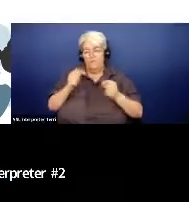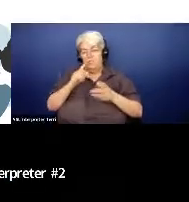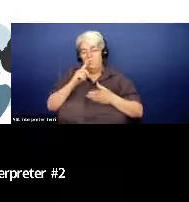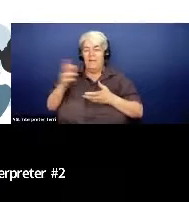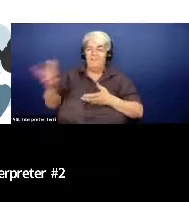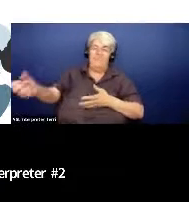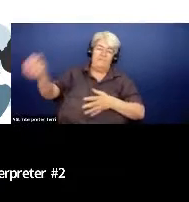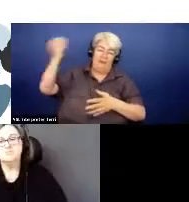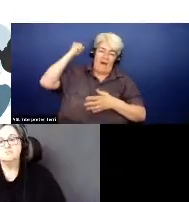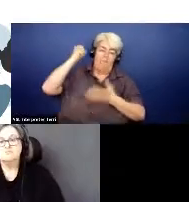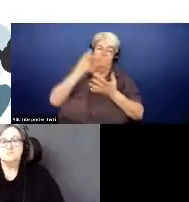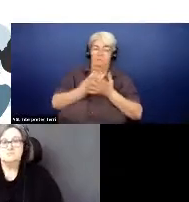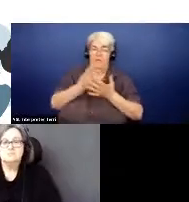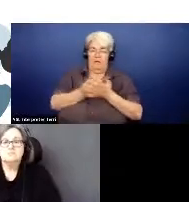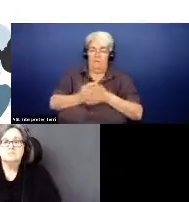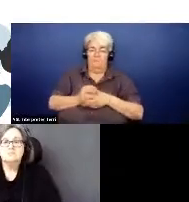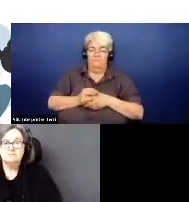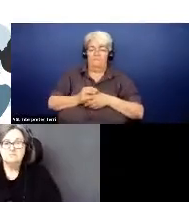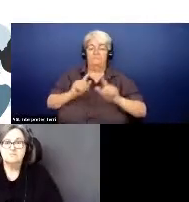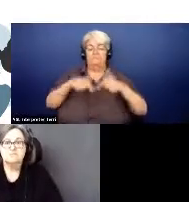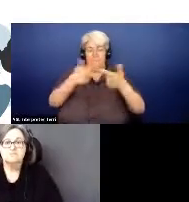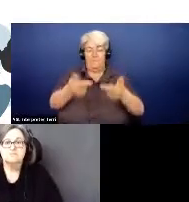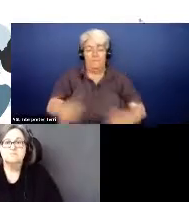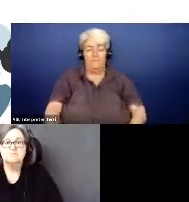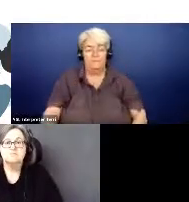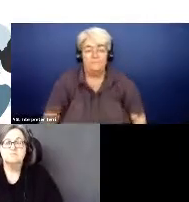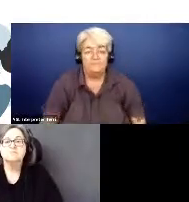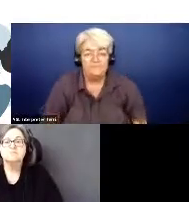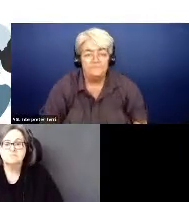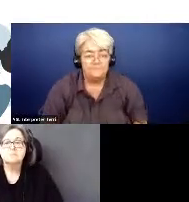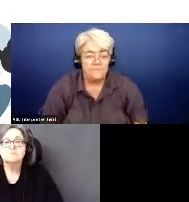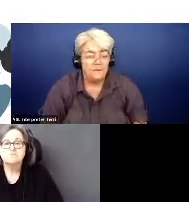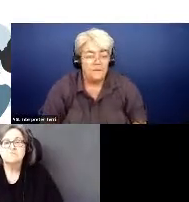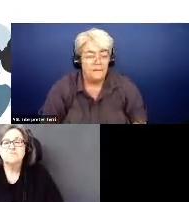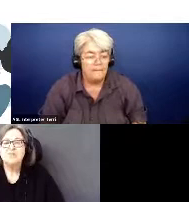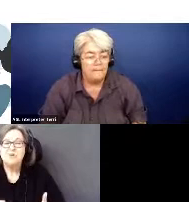of the setting. We are using the sentences